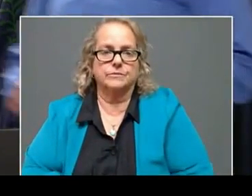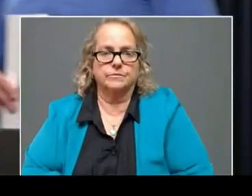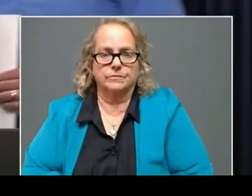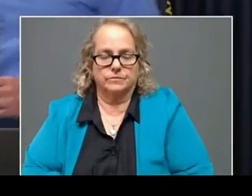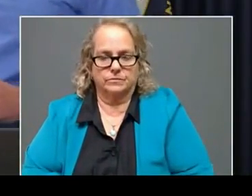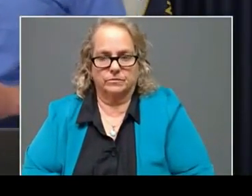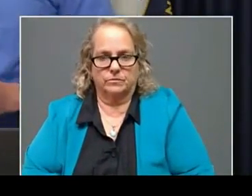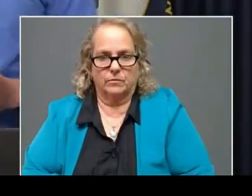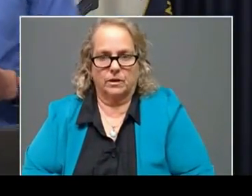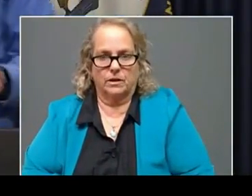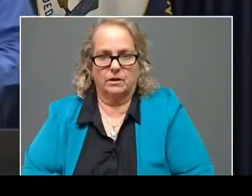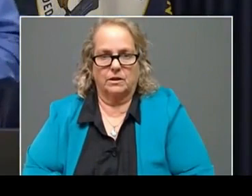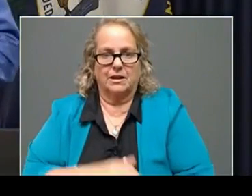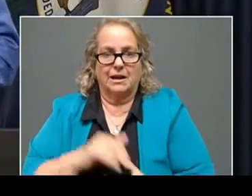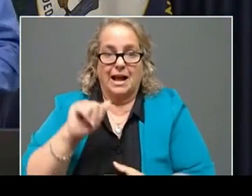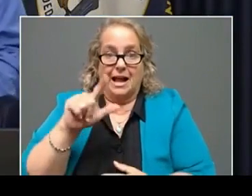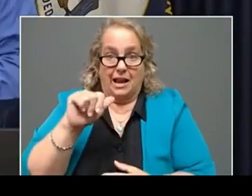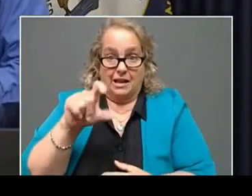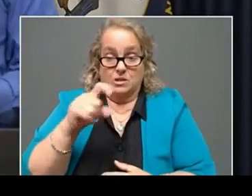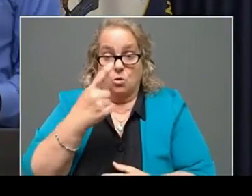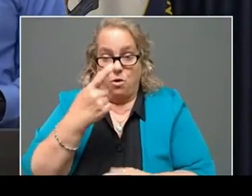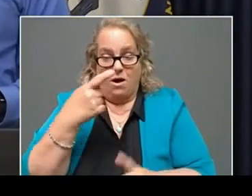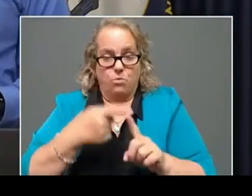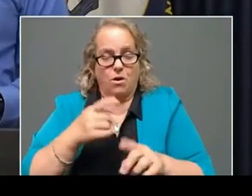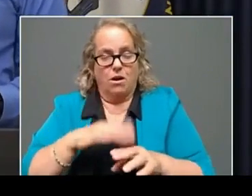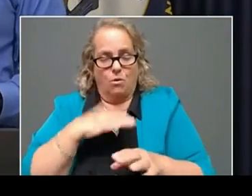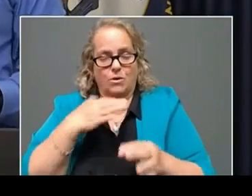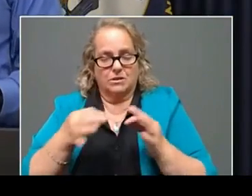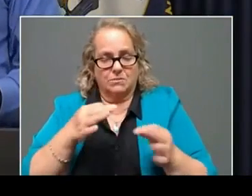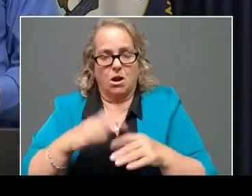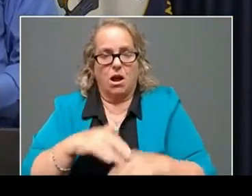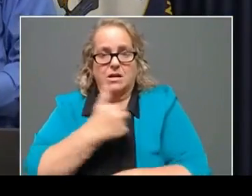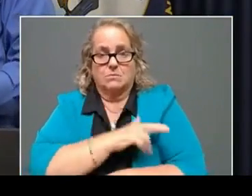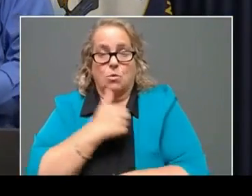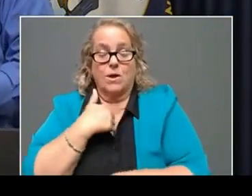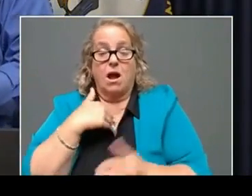point on the hospitalizations. So we often report cases hospitalizations and